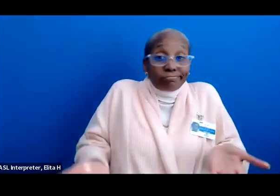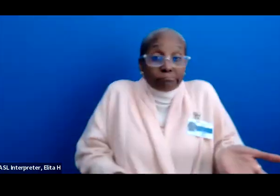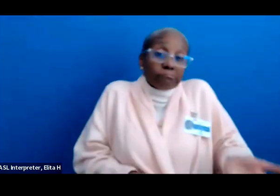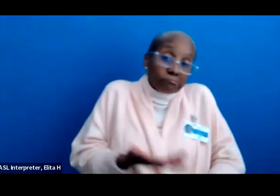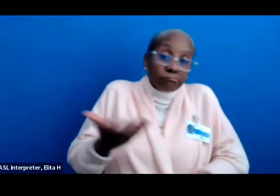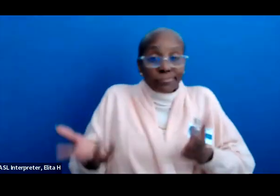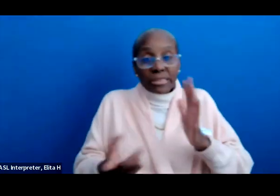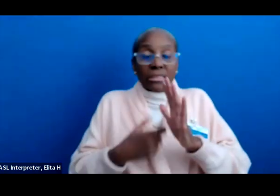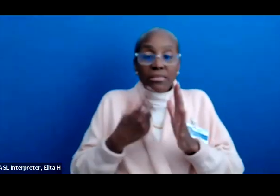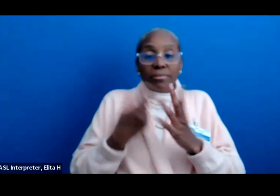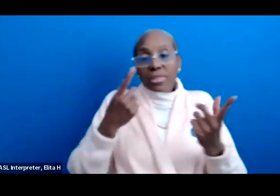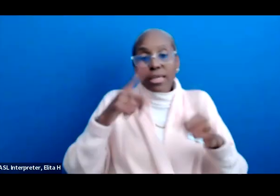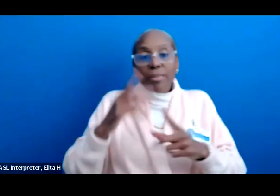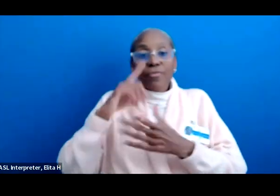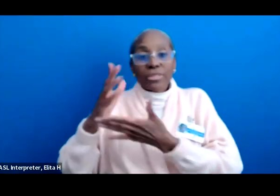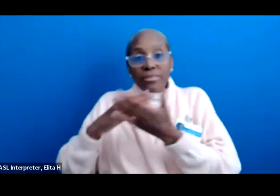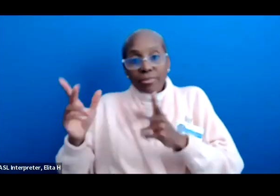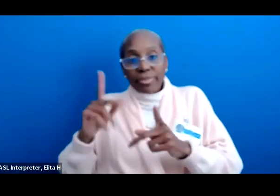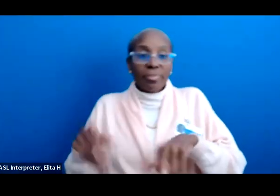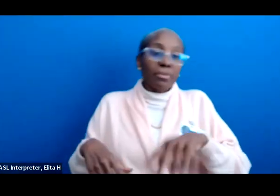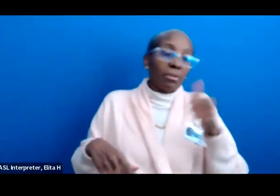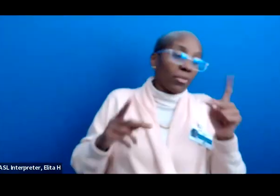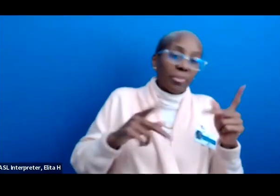Sometimes things happen for some people and other people, but it's